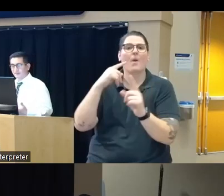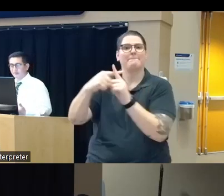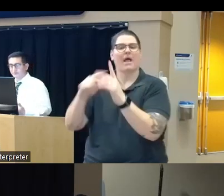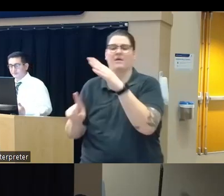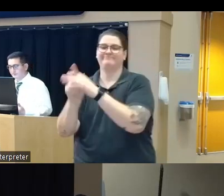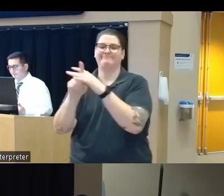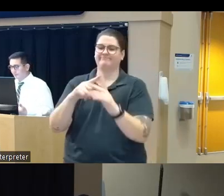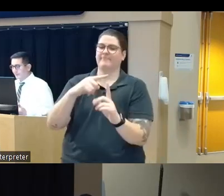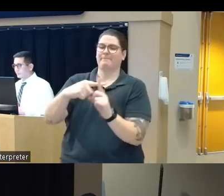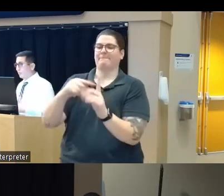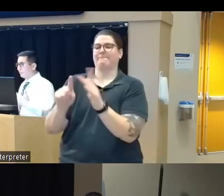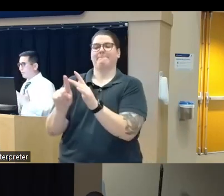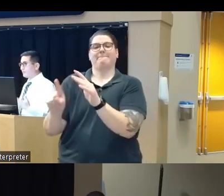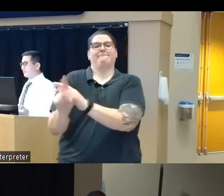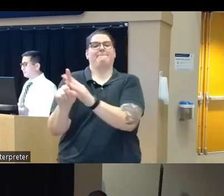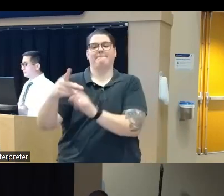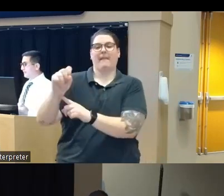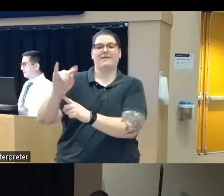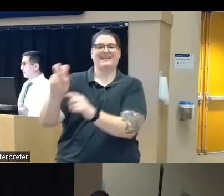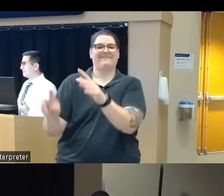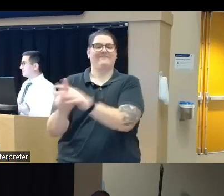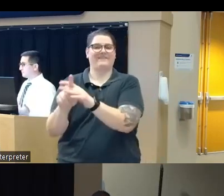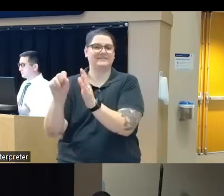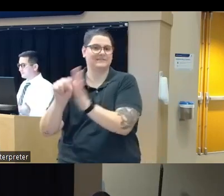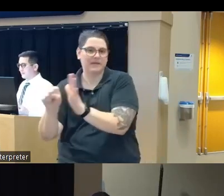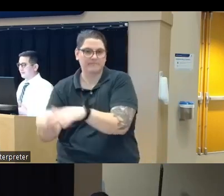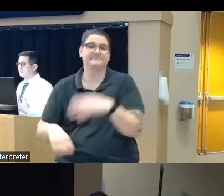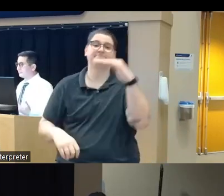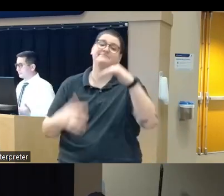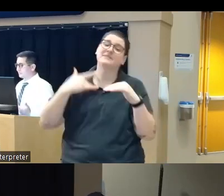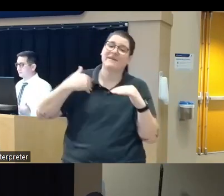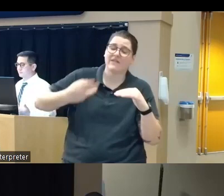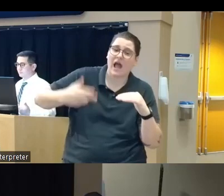of psychosis and so overall they also tend to have a higher risk of suicide and substance use